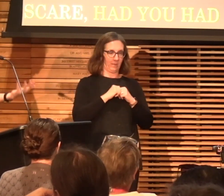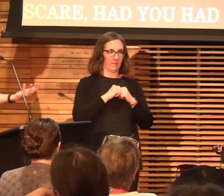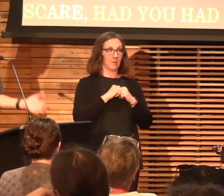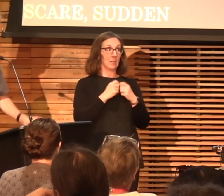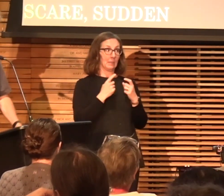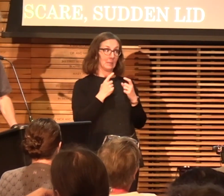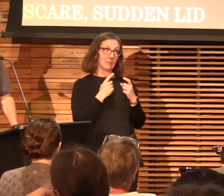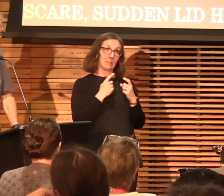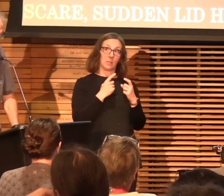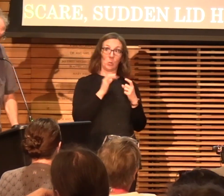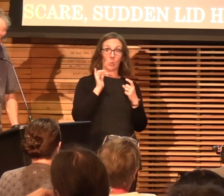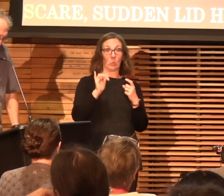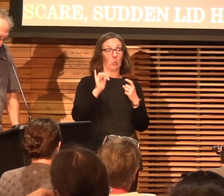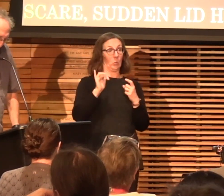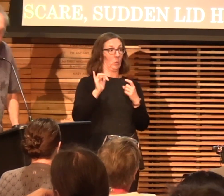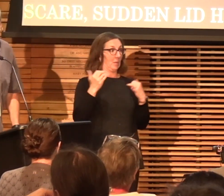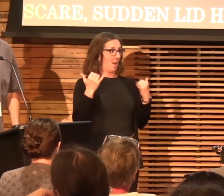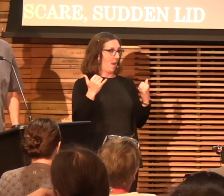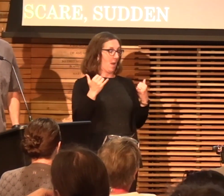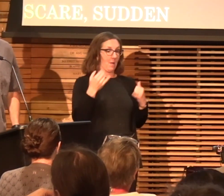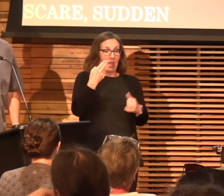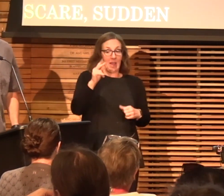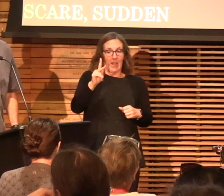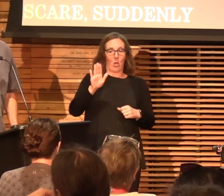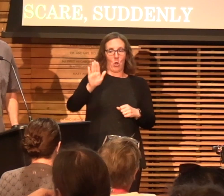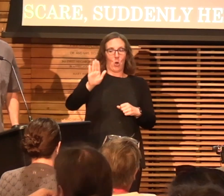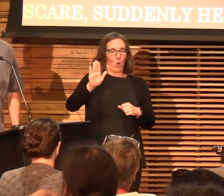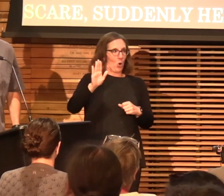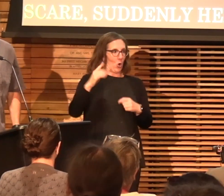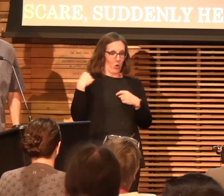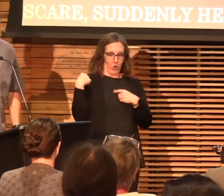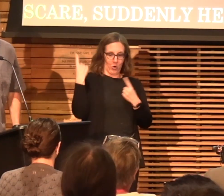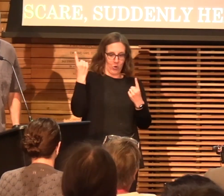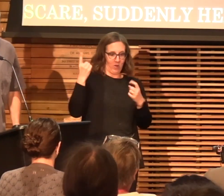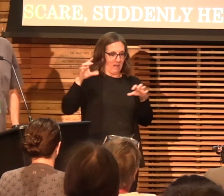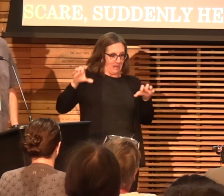Helen's activities, her communist activities,